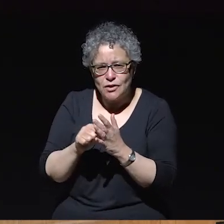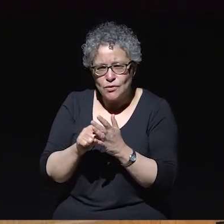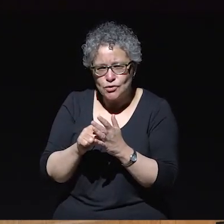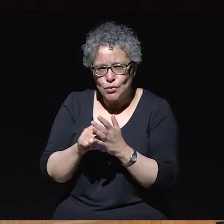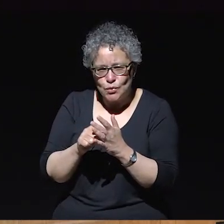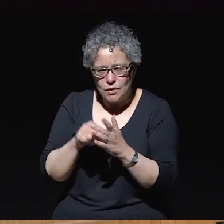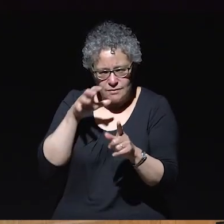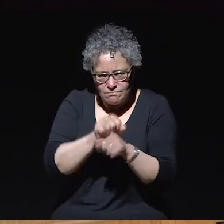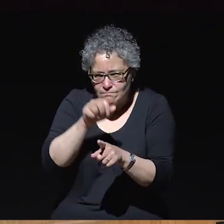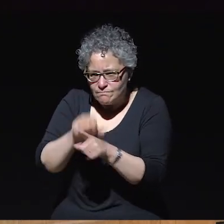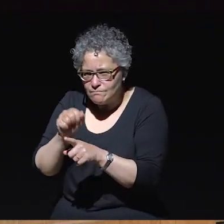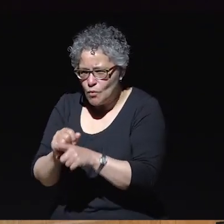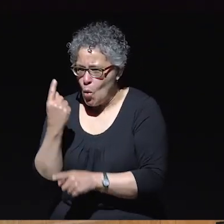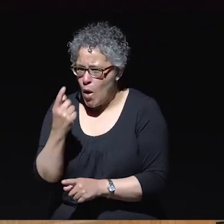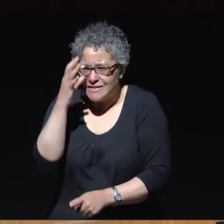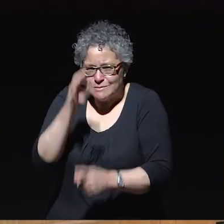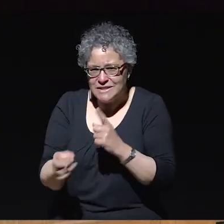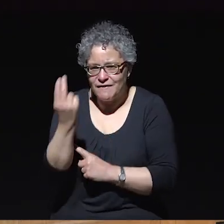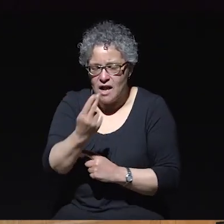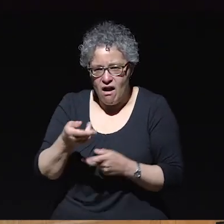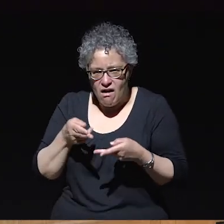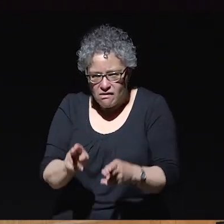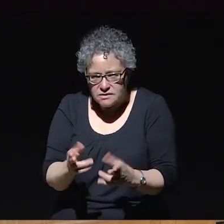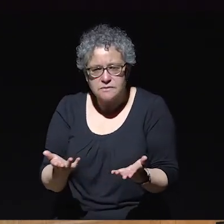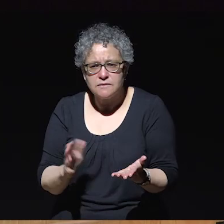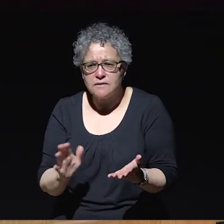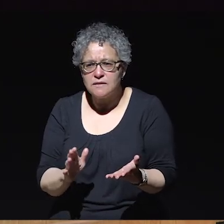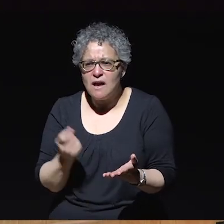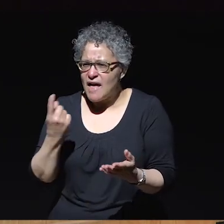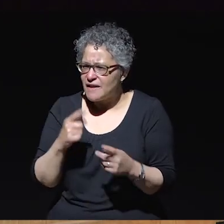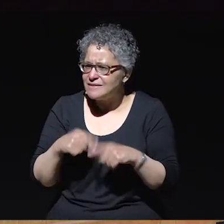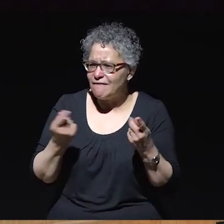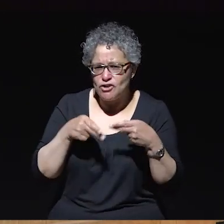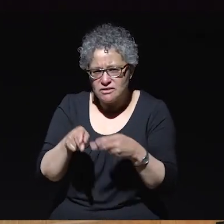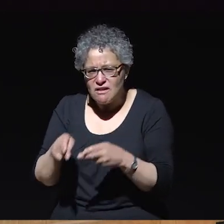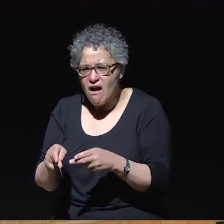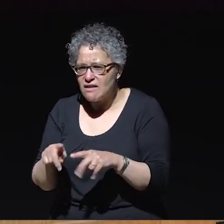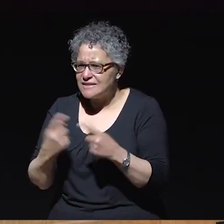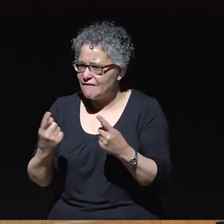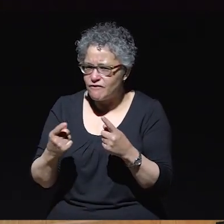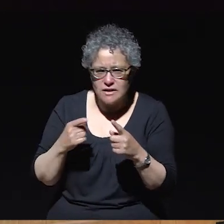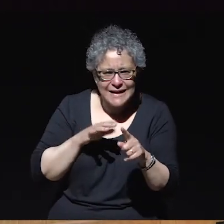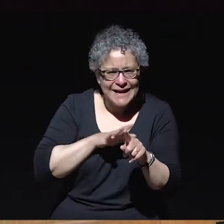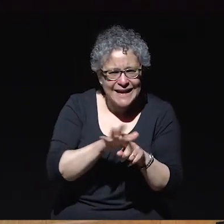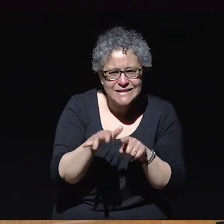I think he's really melding all kinds of different styles and inspirations, whether it be French 18th century,